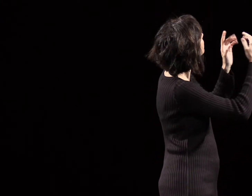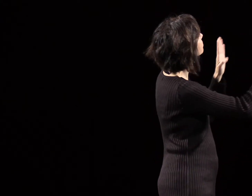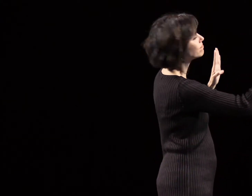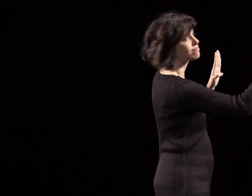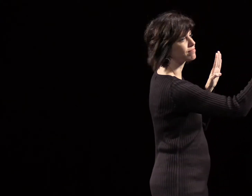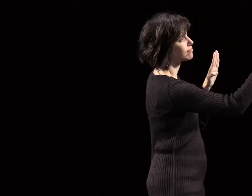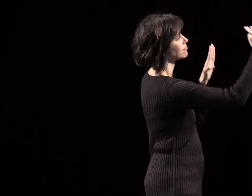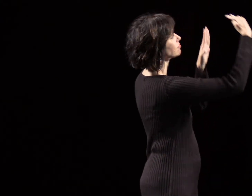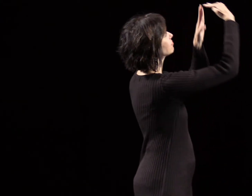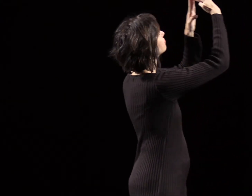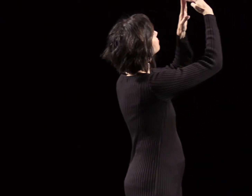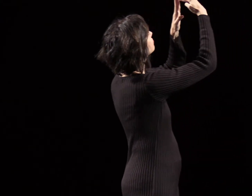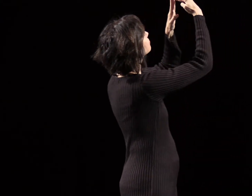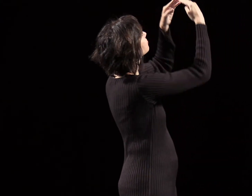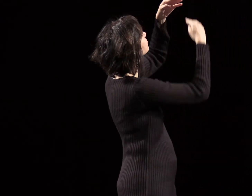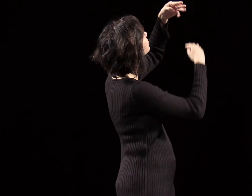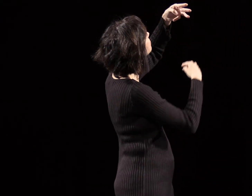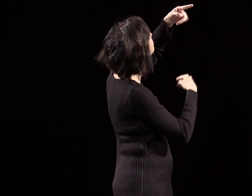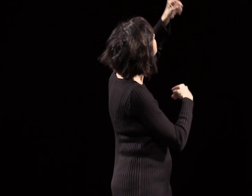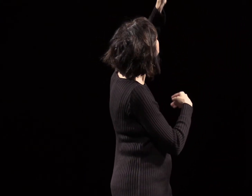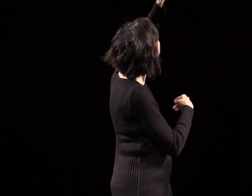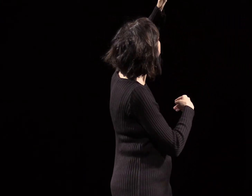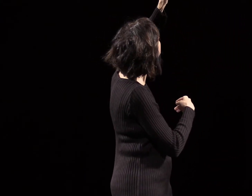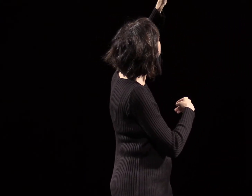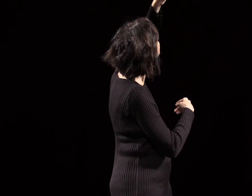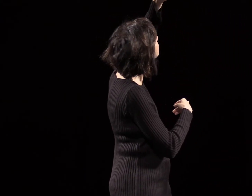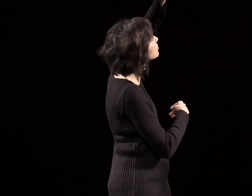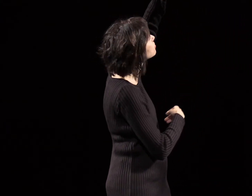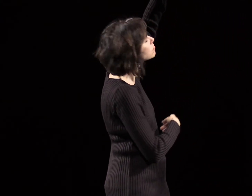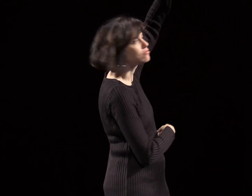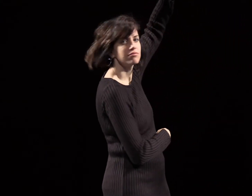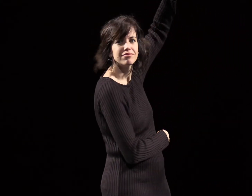See in the top corner there, the lines on the icon?